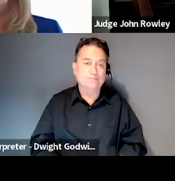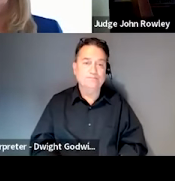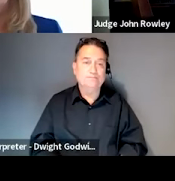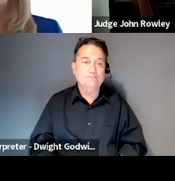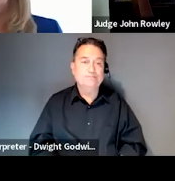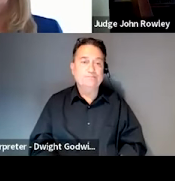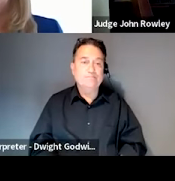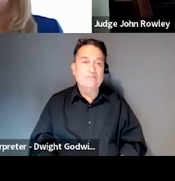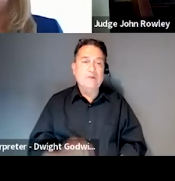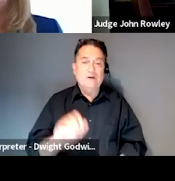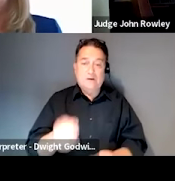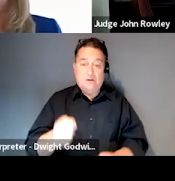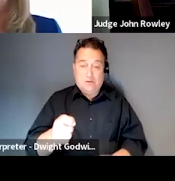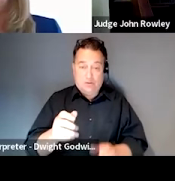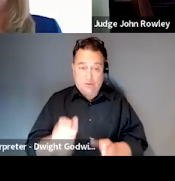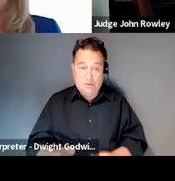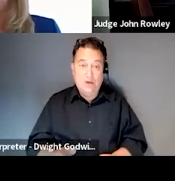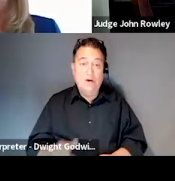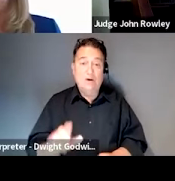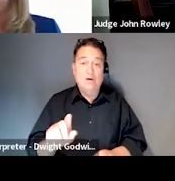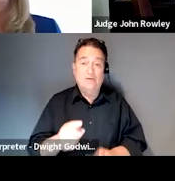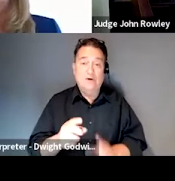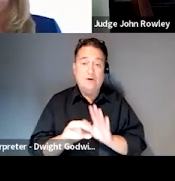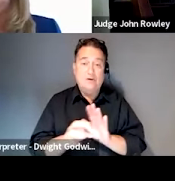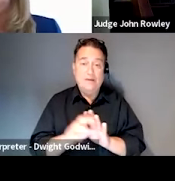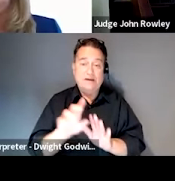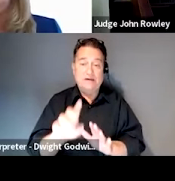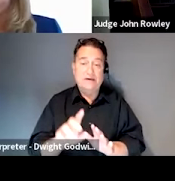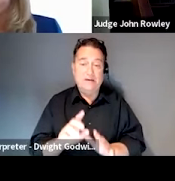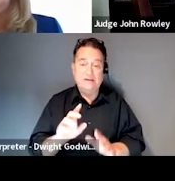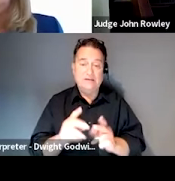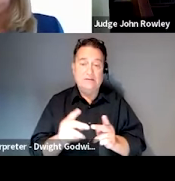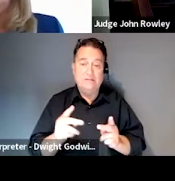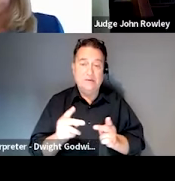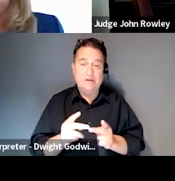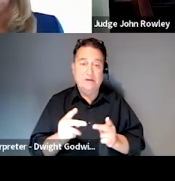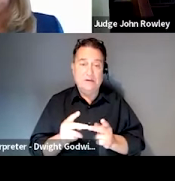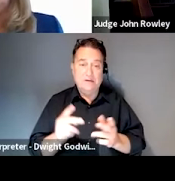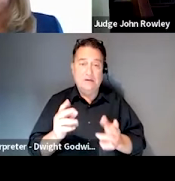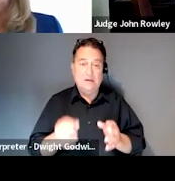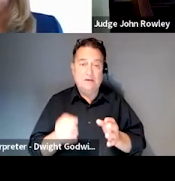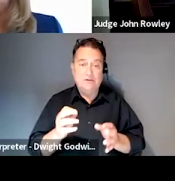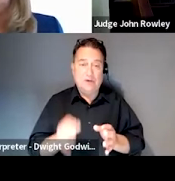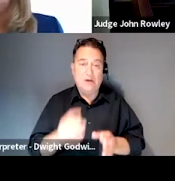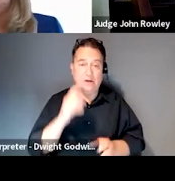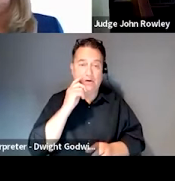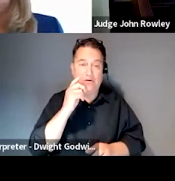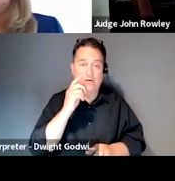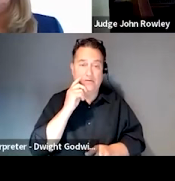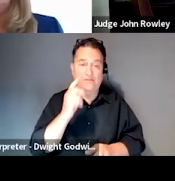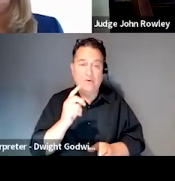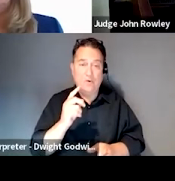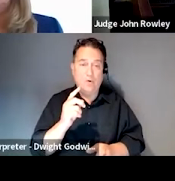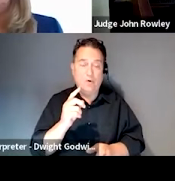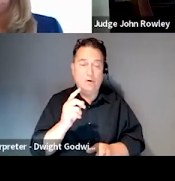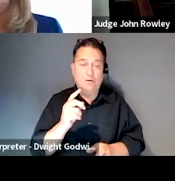Judge John Rowley was first elected to his current position, Compton County Judge, Family Court Judge, and Surrogate in 2000